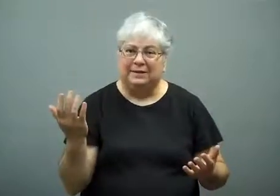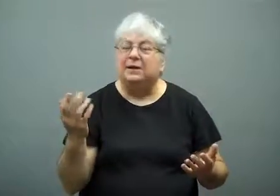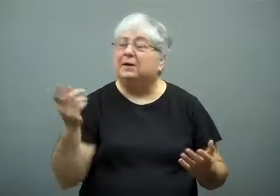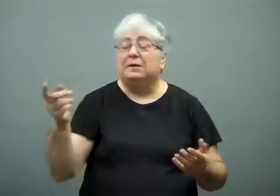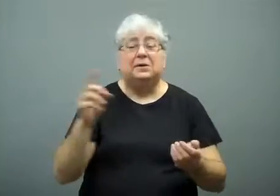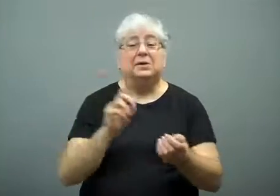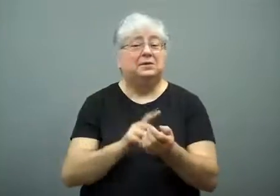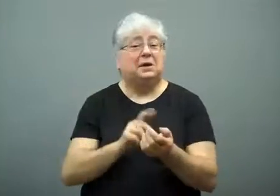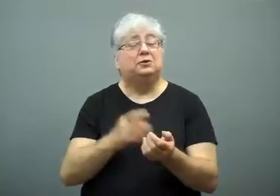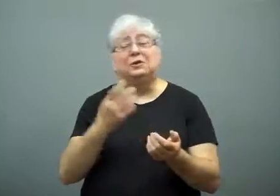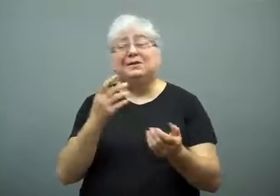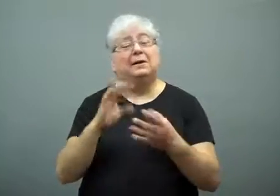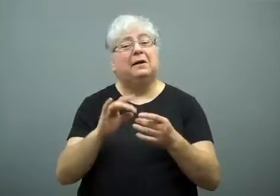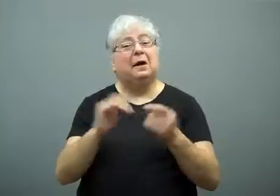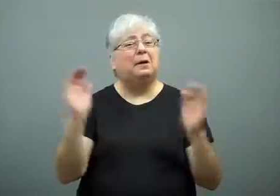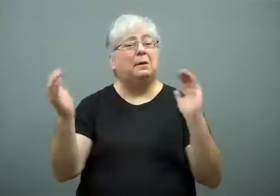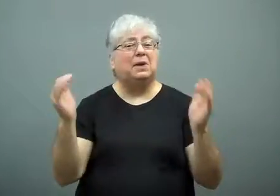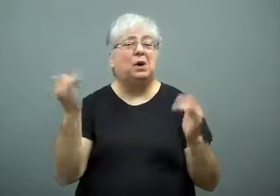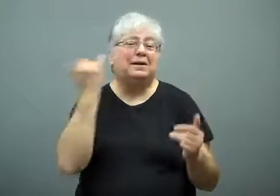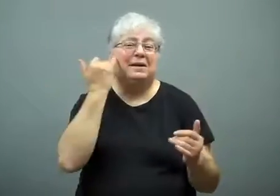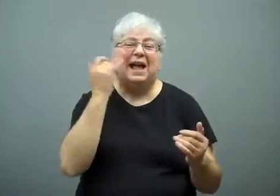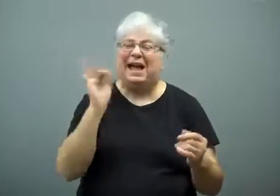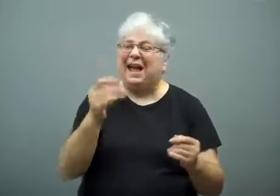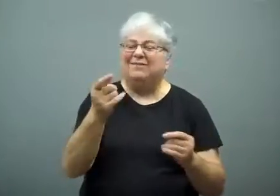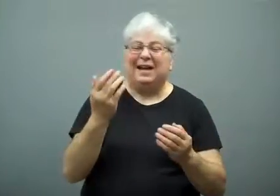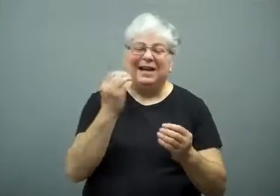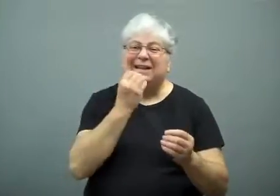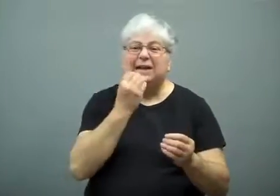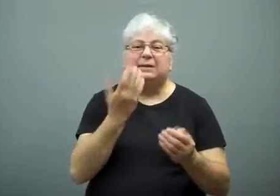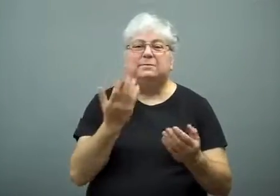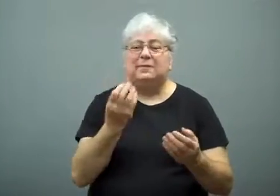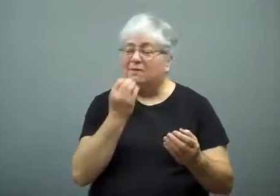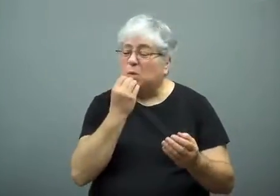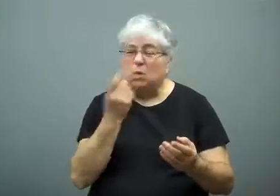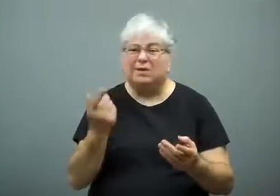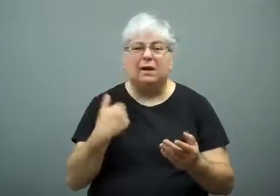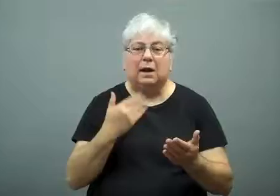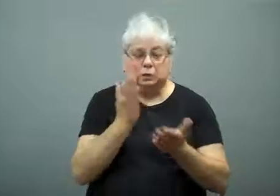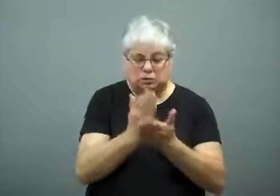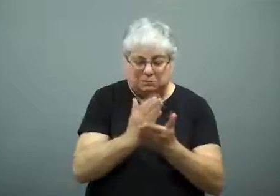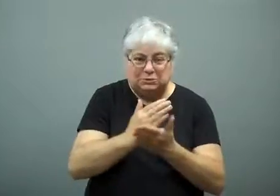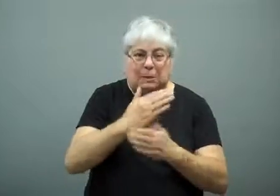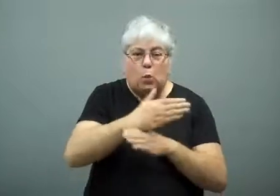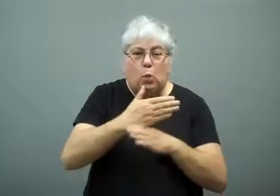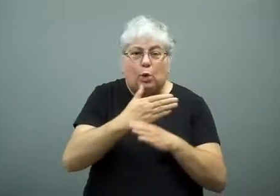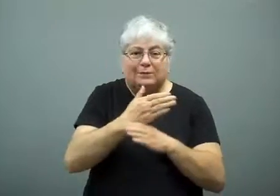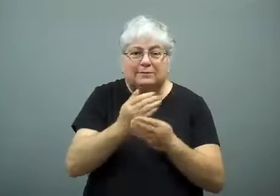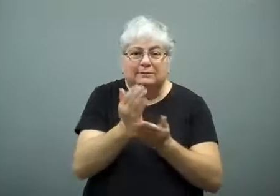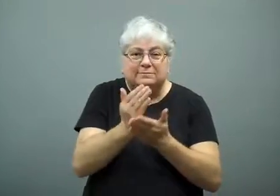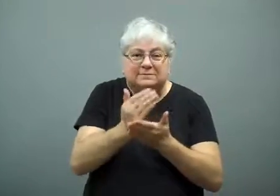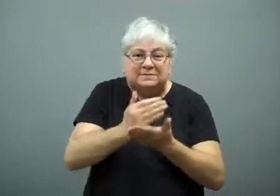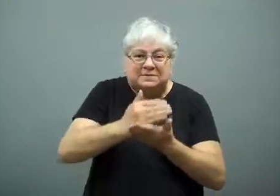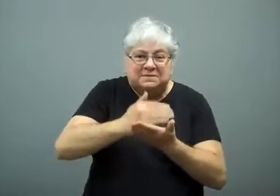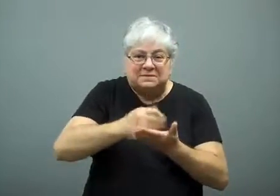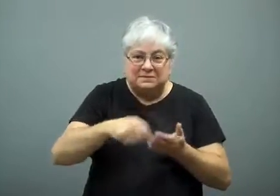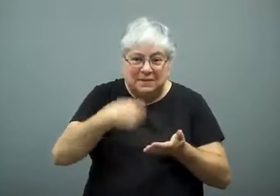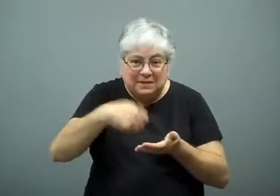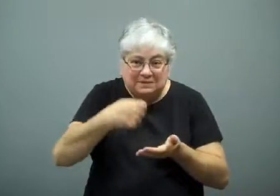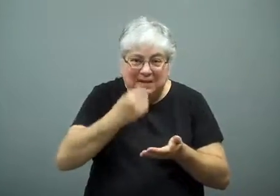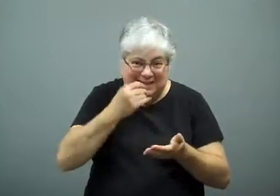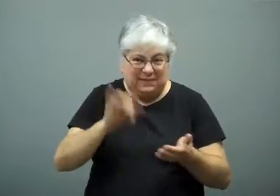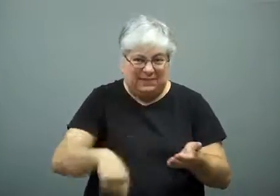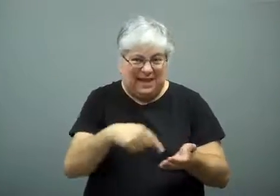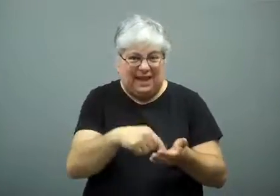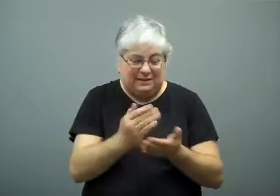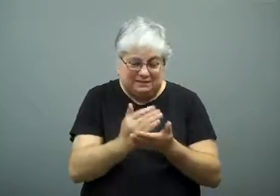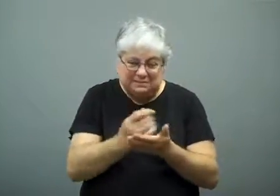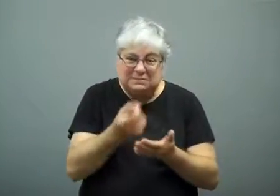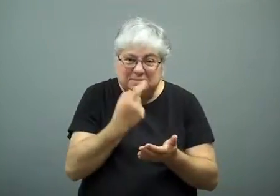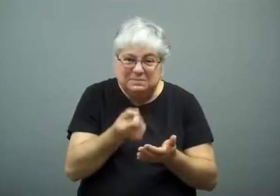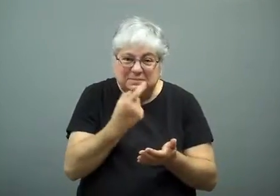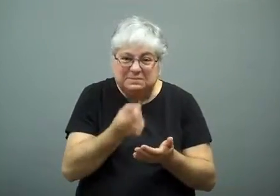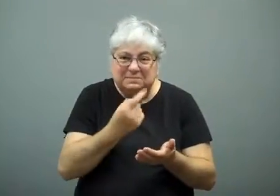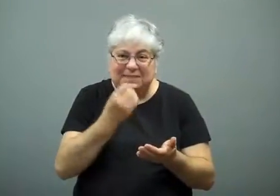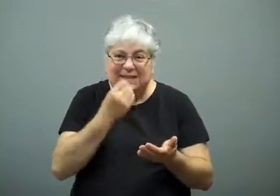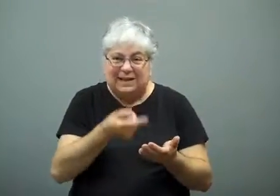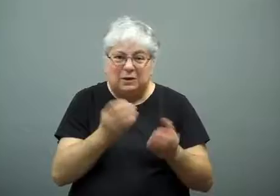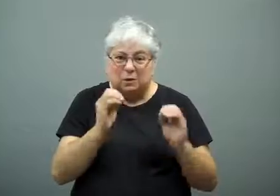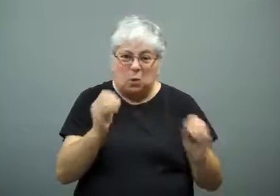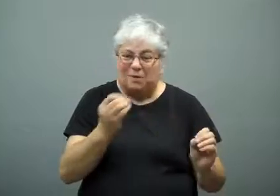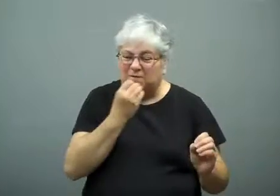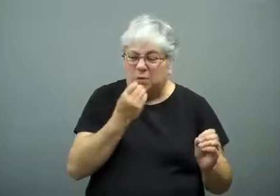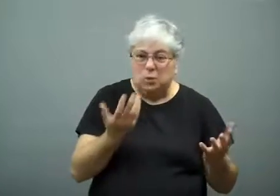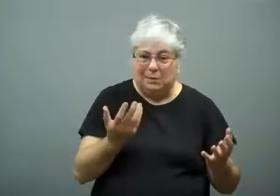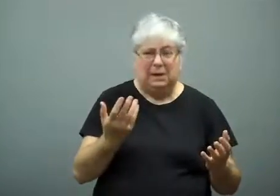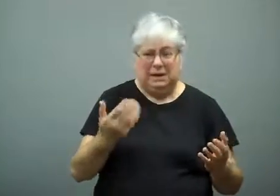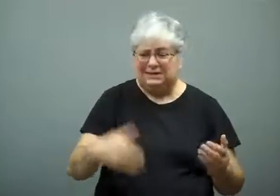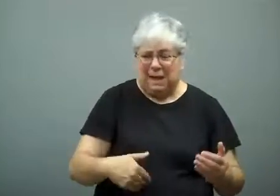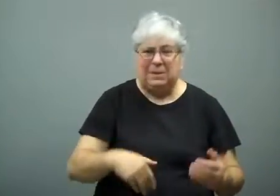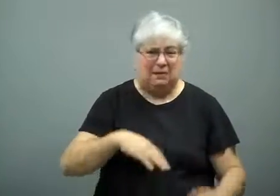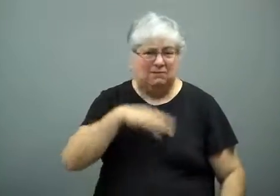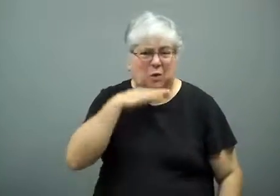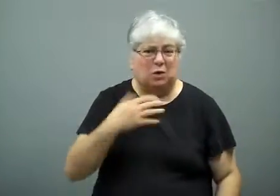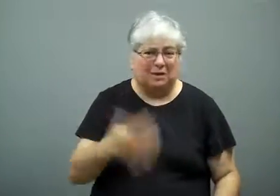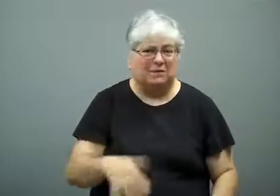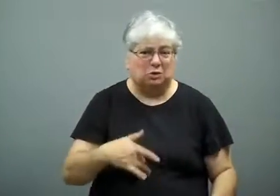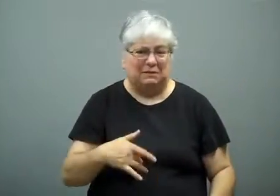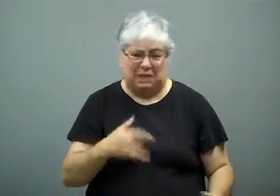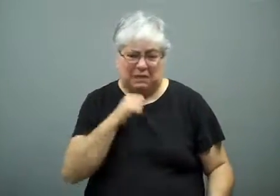The doctor in his testimony said it would be comparable to eating chopped wood.